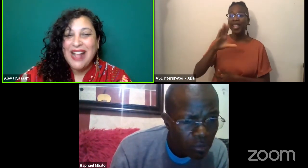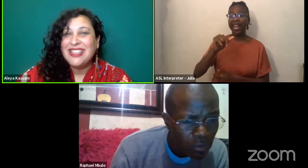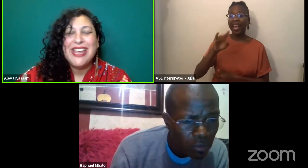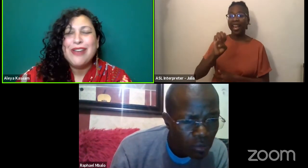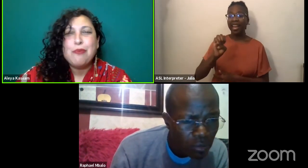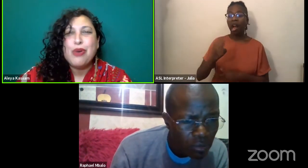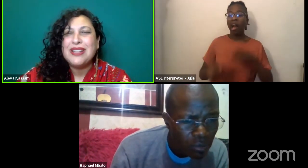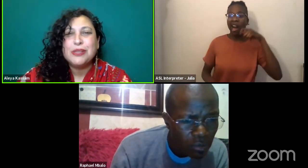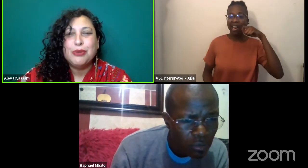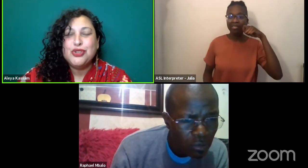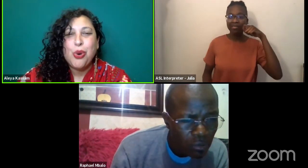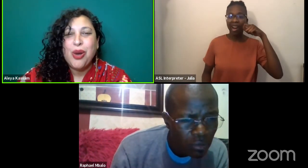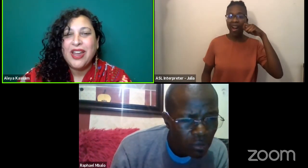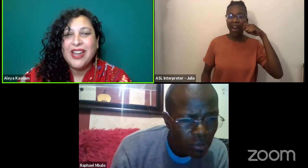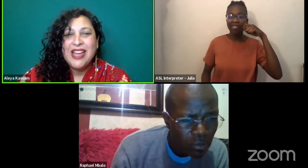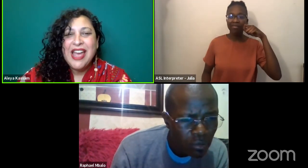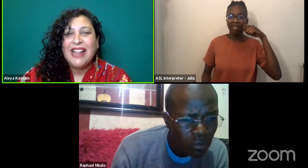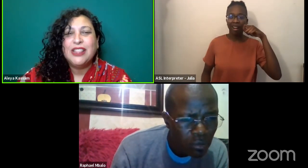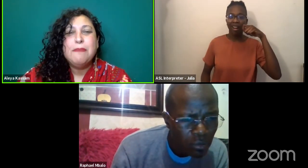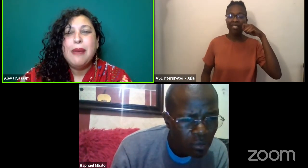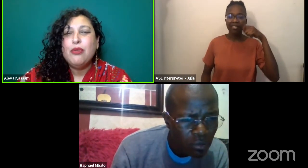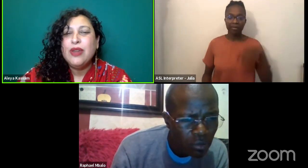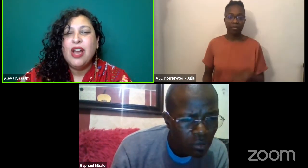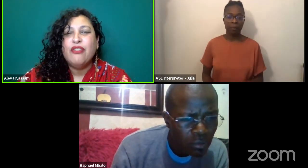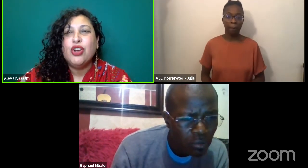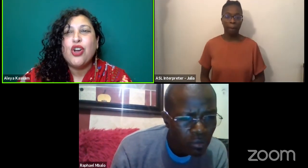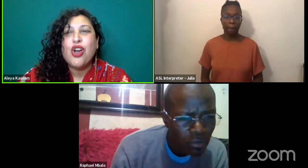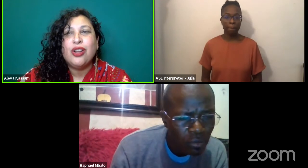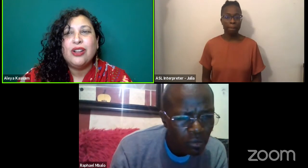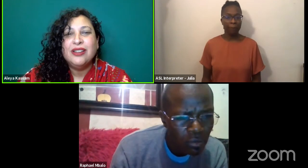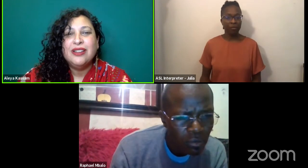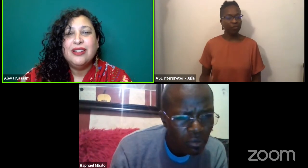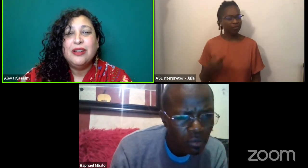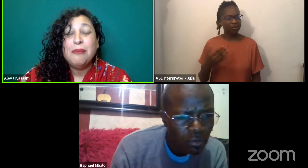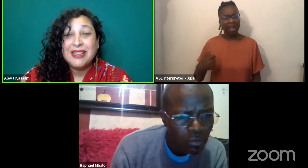at the irreplaceable joy at the memory of a girl myself.